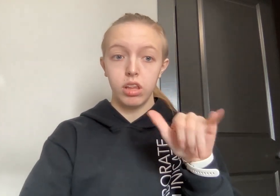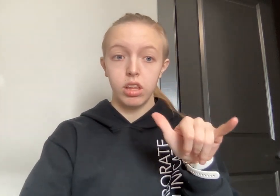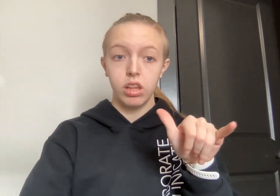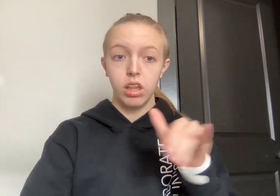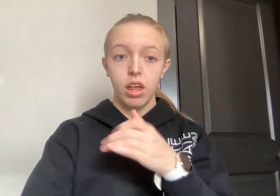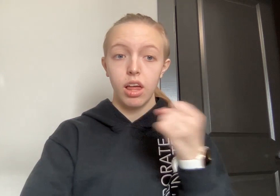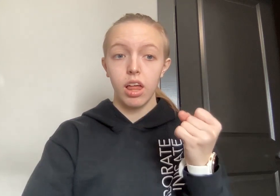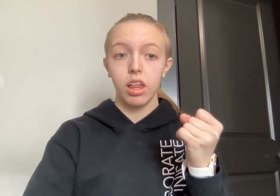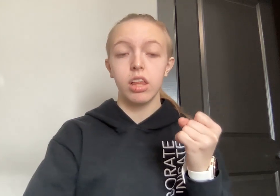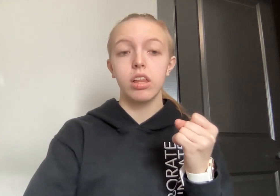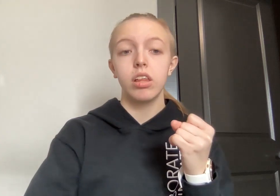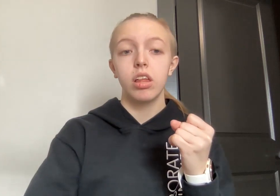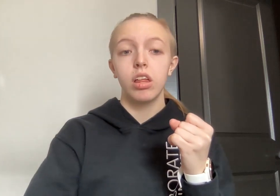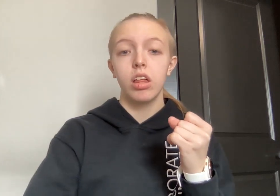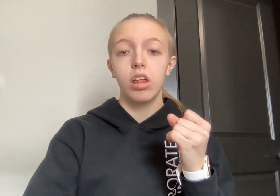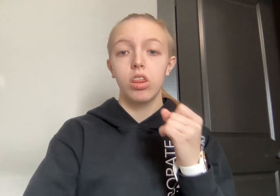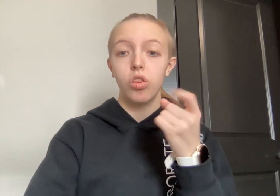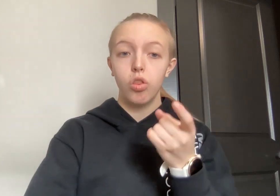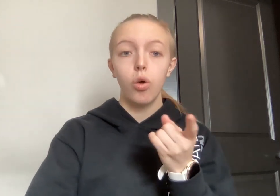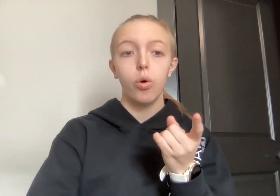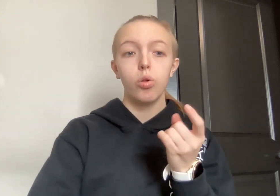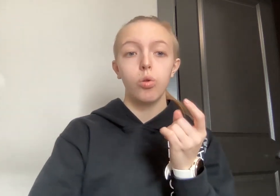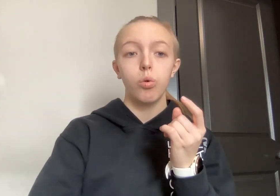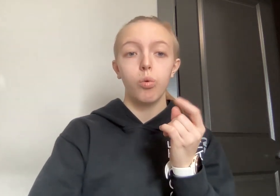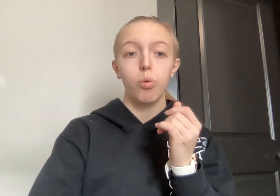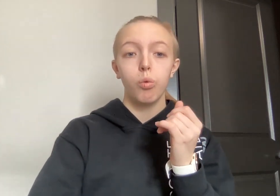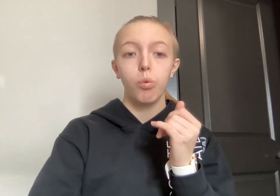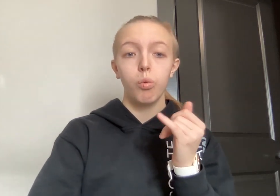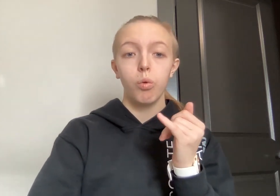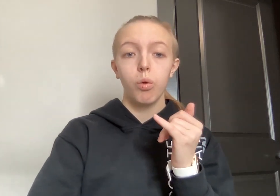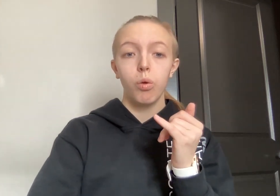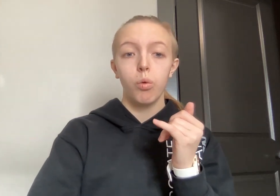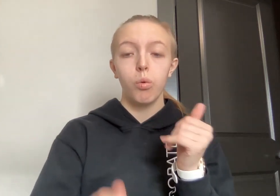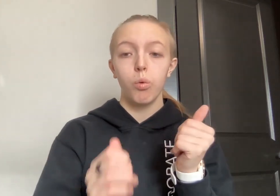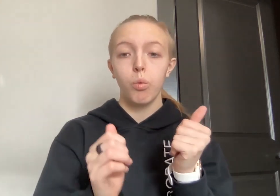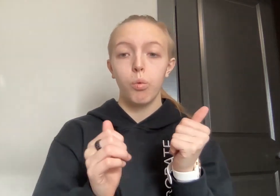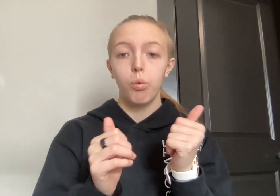and those with.